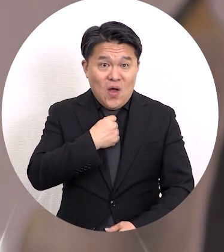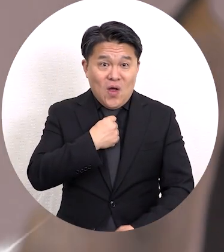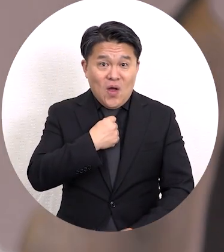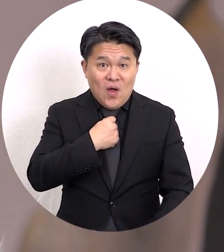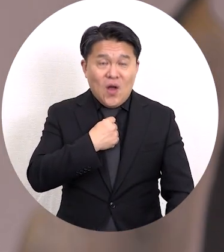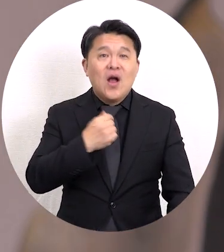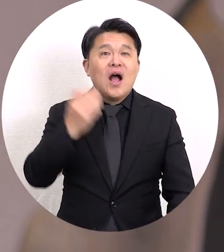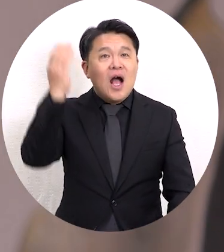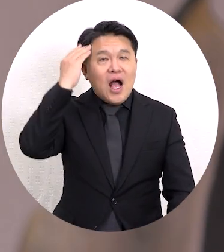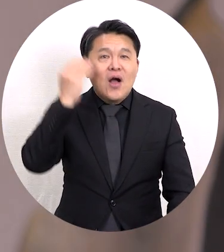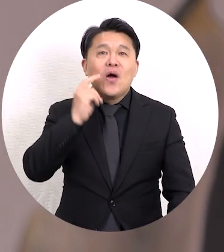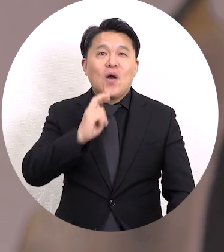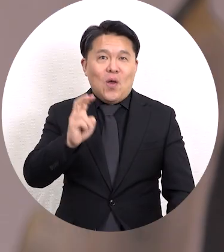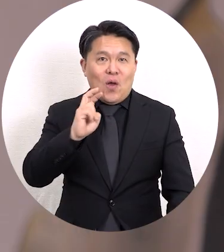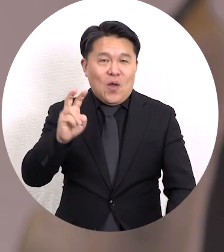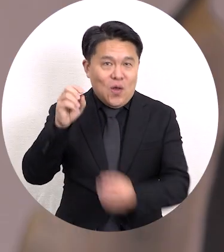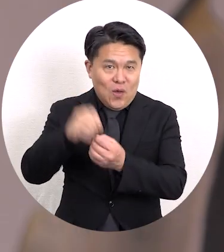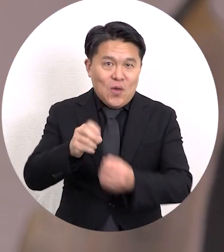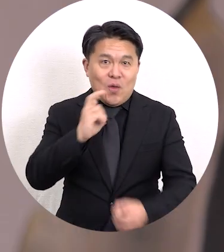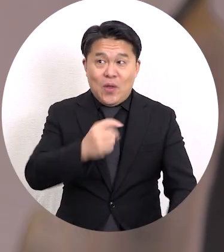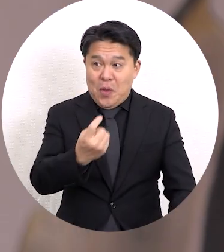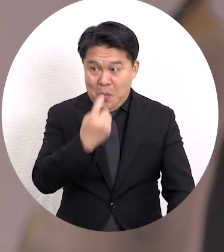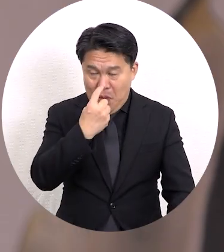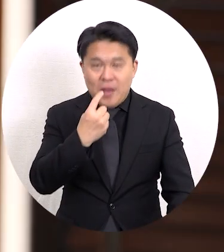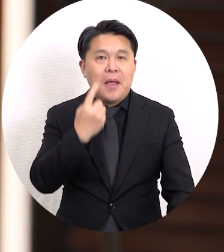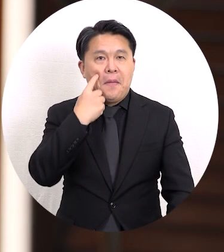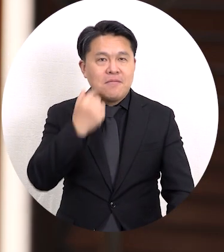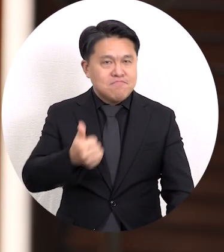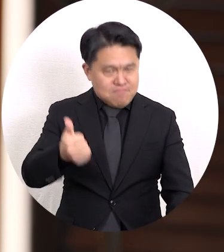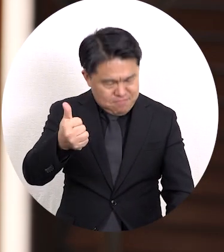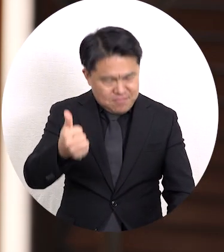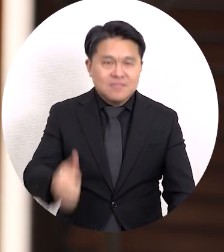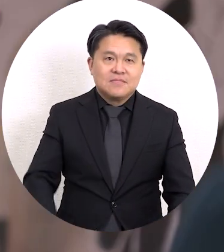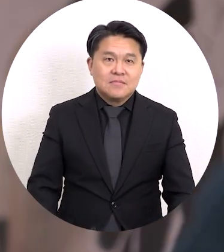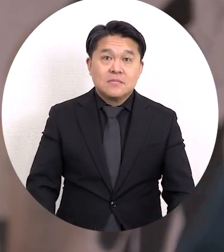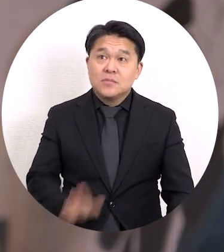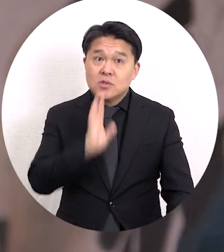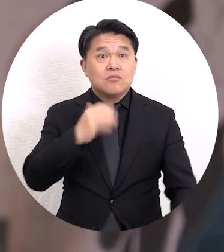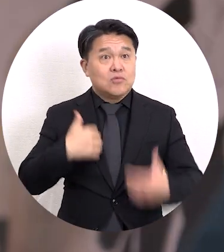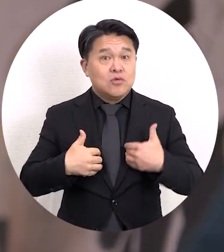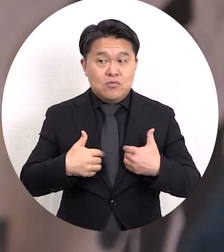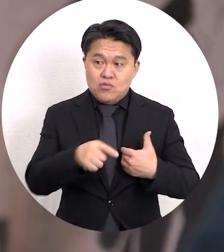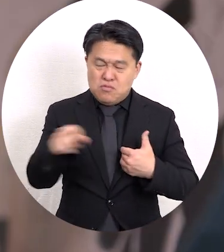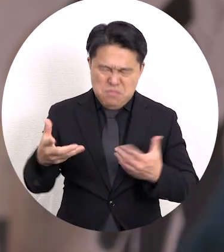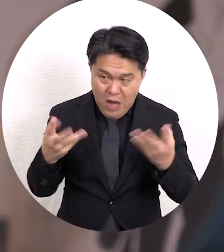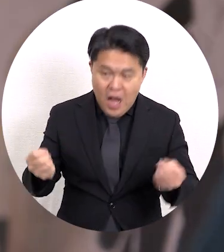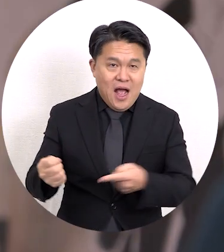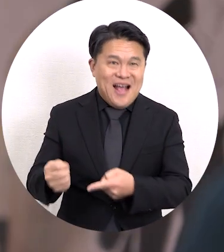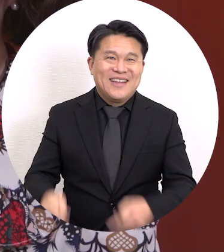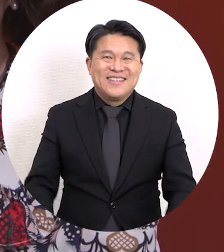trying out traditional Korean music theory is definitely worth it. There’s so much to enjoy!